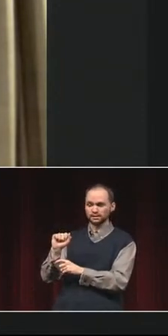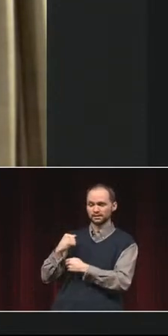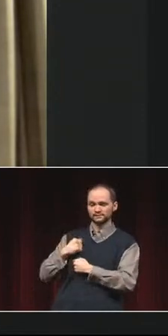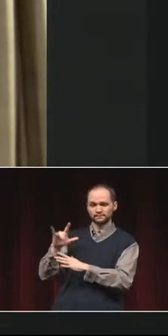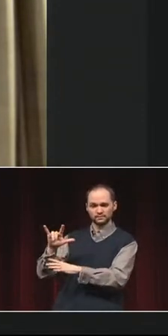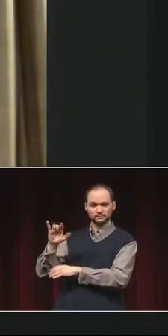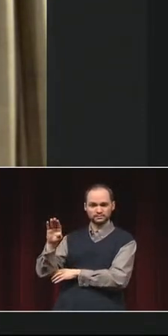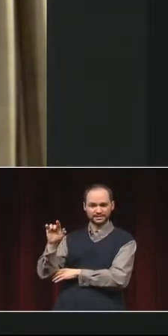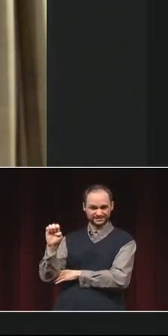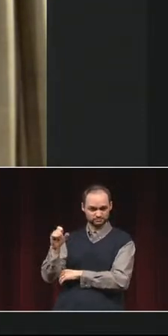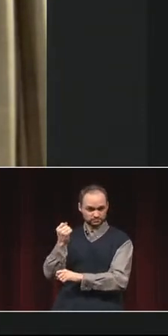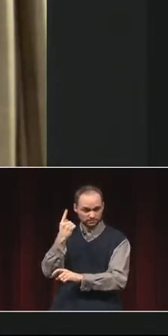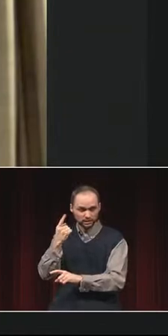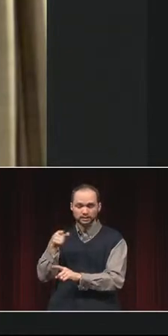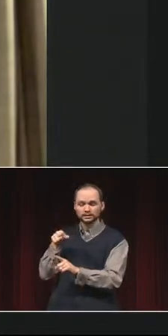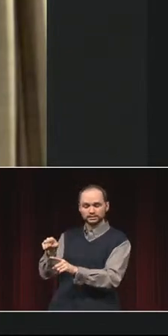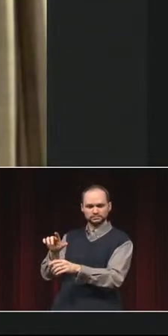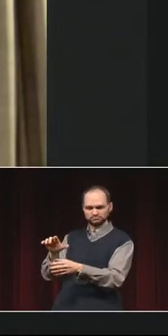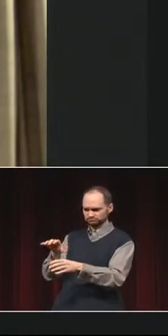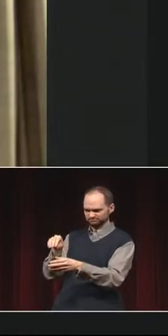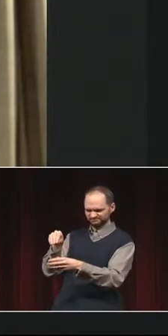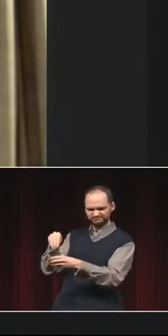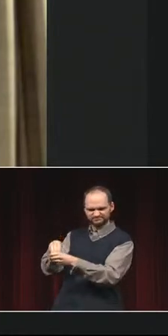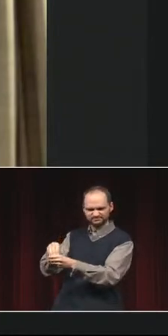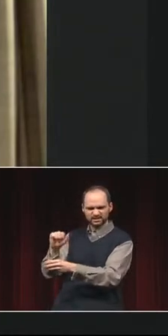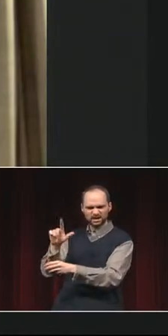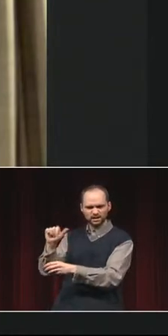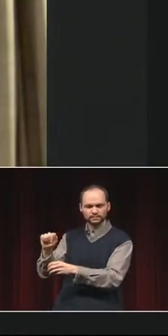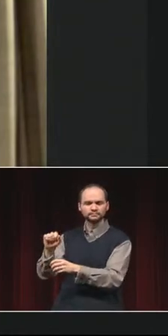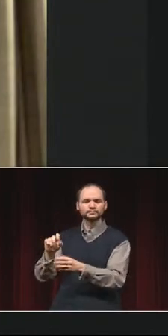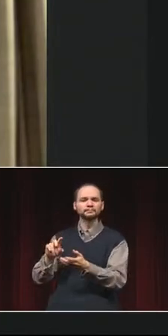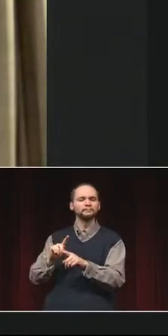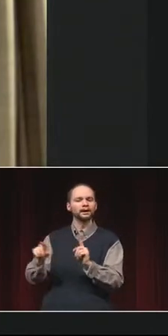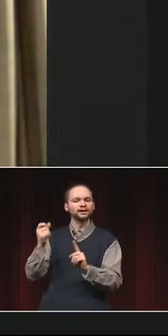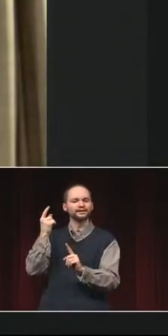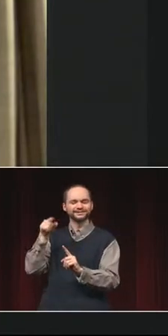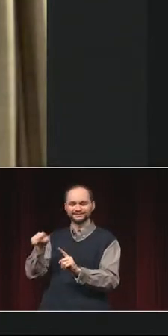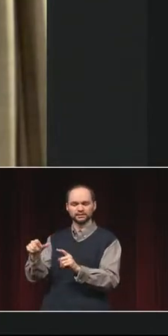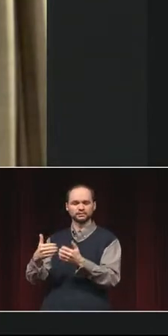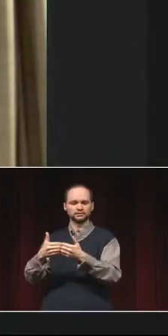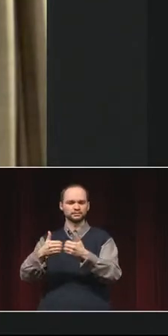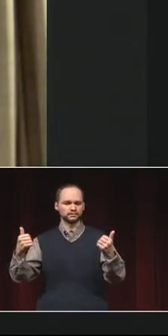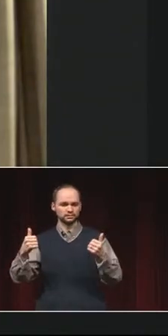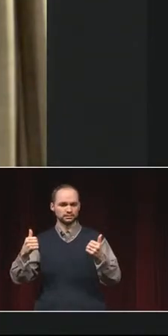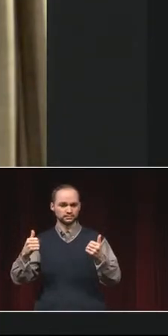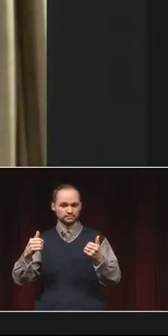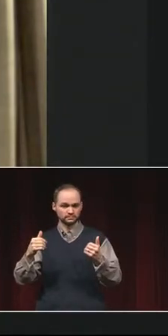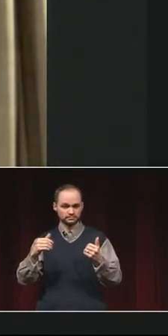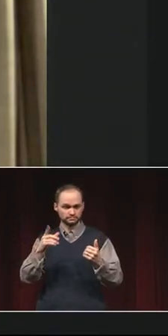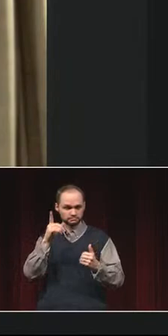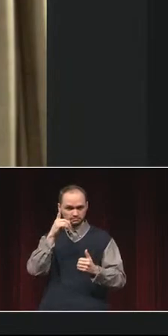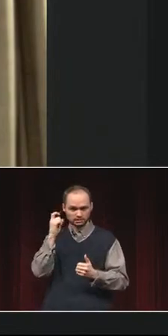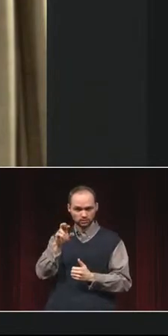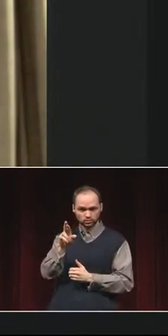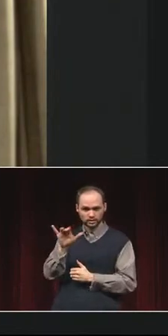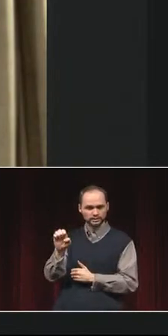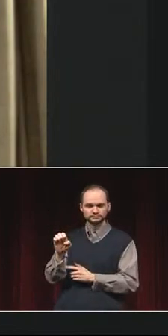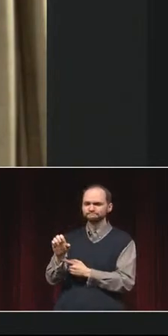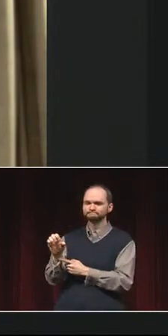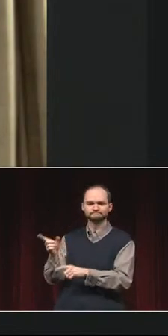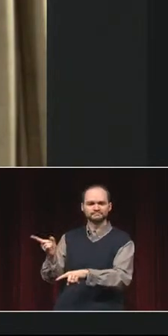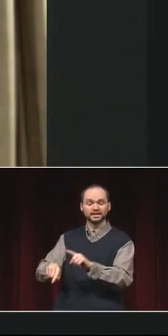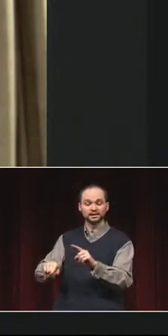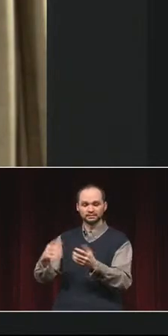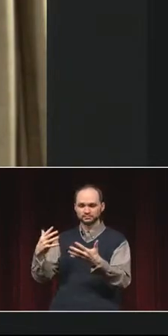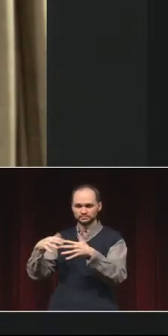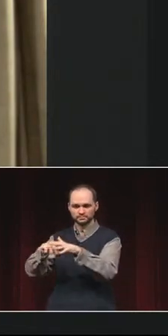did not permit racial segregation because it was on federal property. We rode the bus